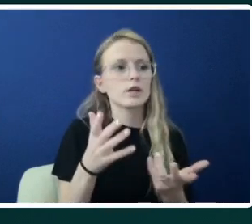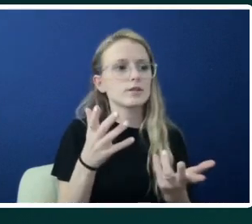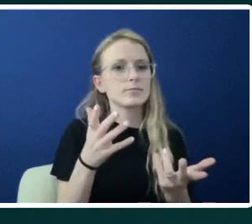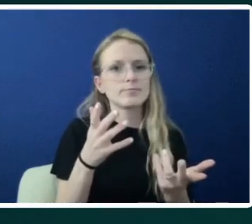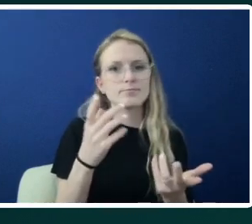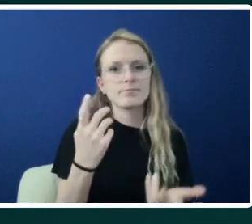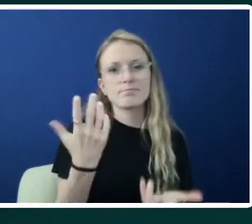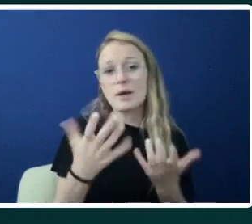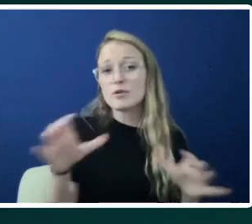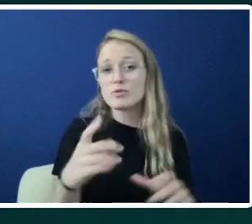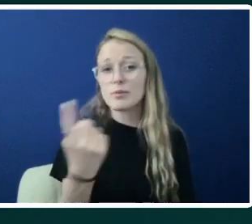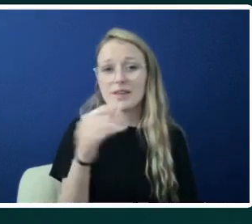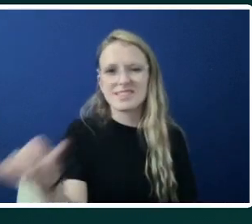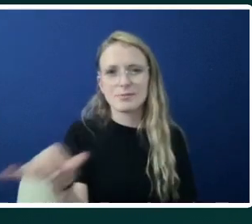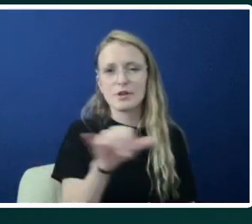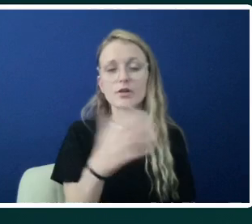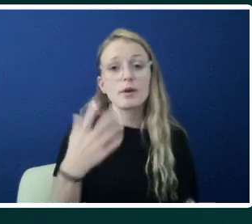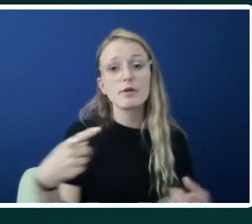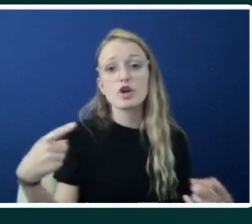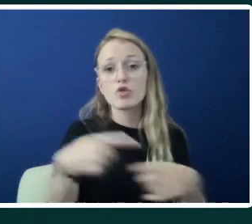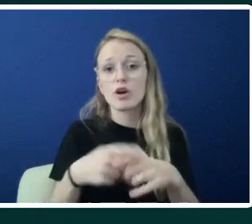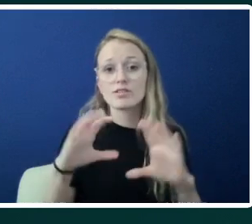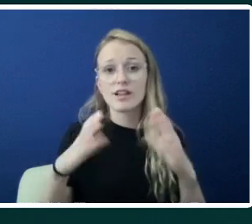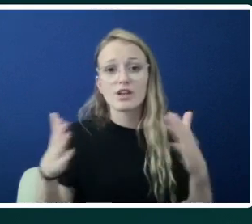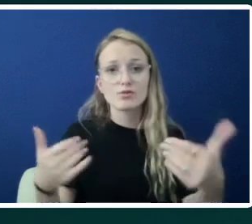Even across, I think classrooms too. Because if you're in, you know,